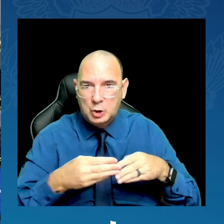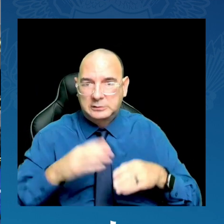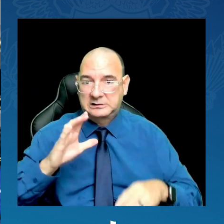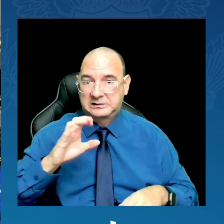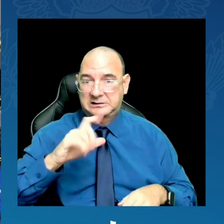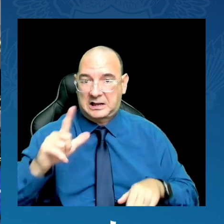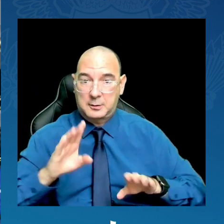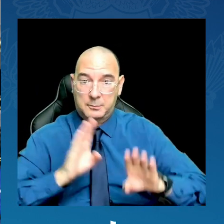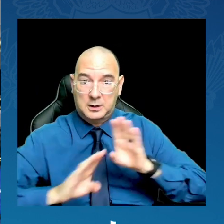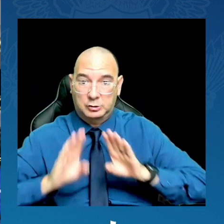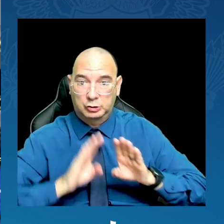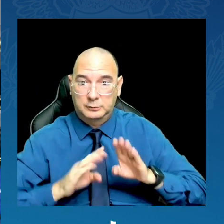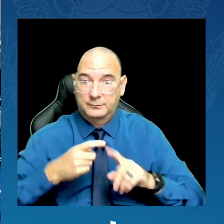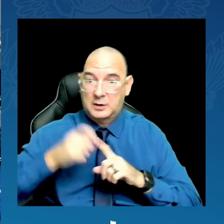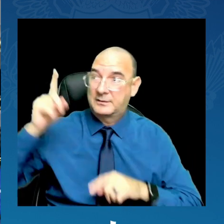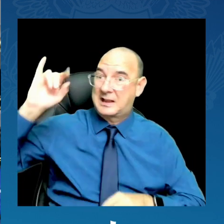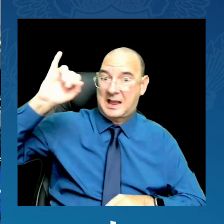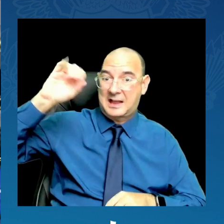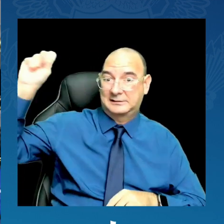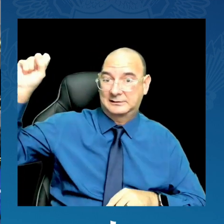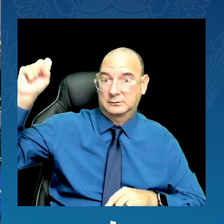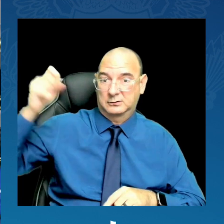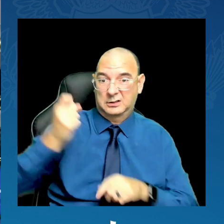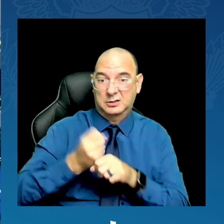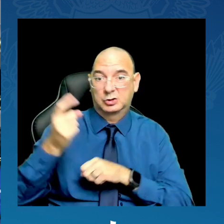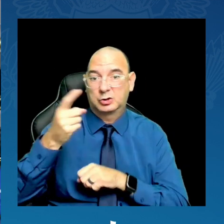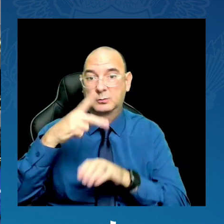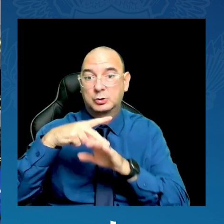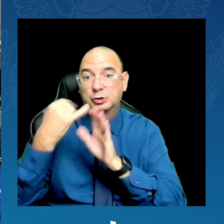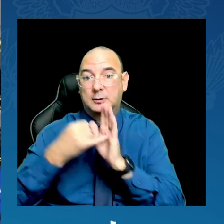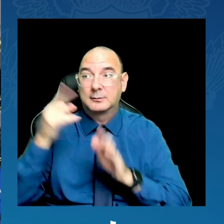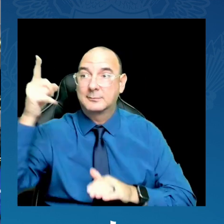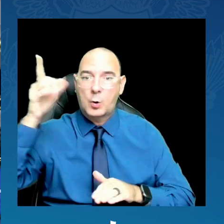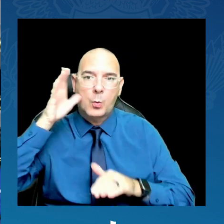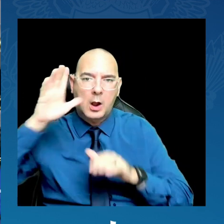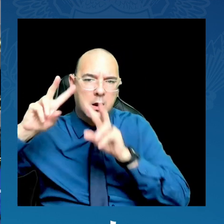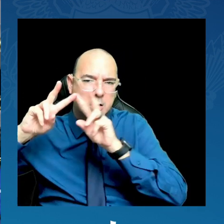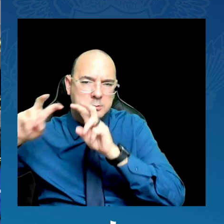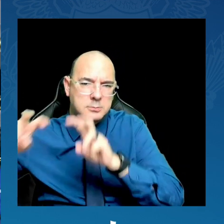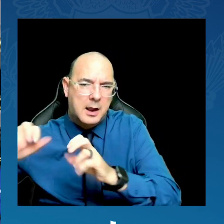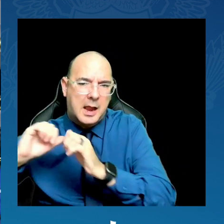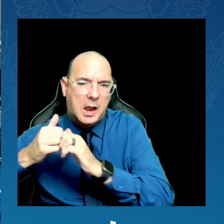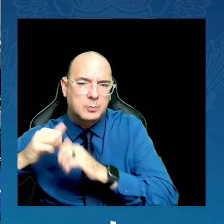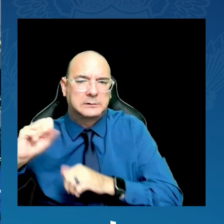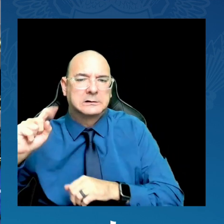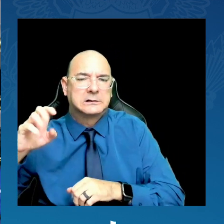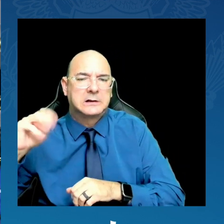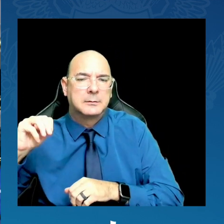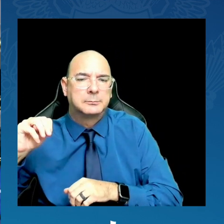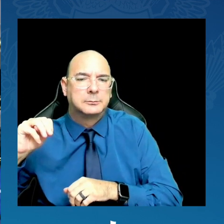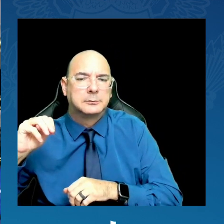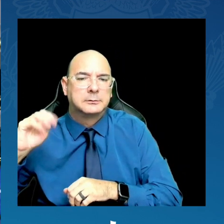This project will examine how. Pluripotent stem. Cells, which are powerful cells that can turn into. Nearly any cell type found in the.